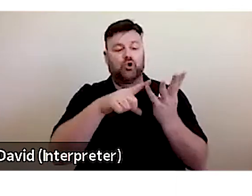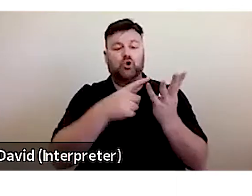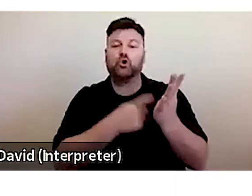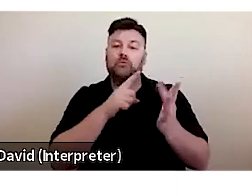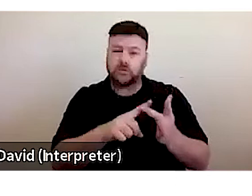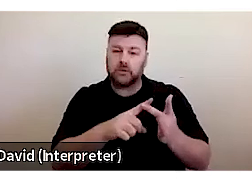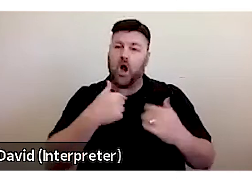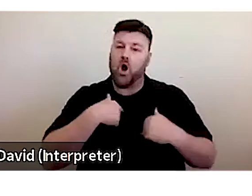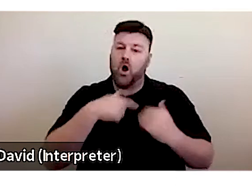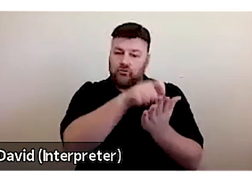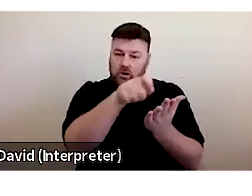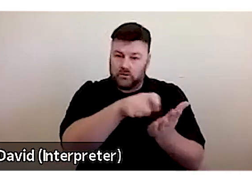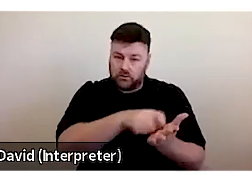jury language.